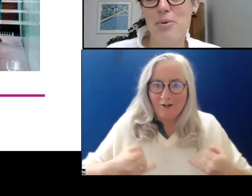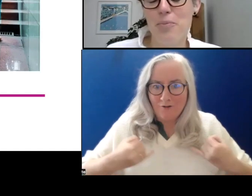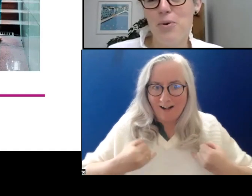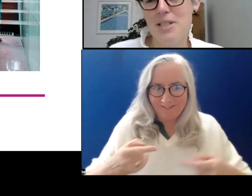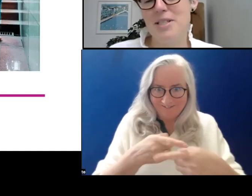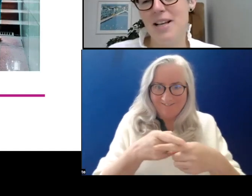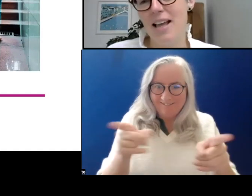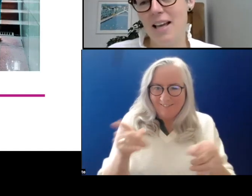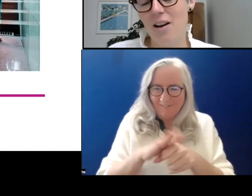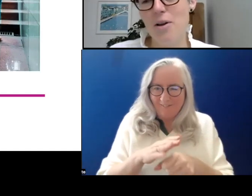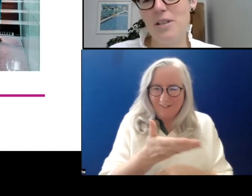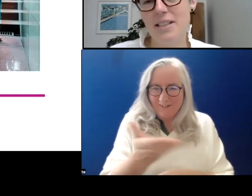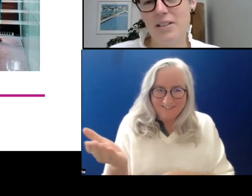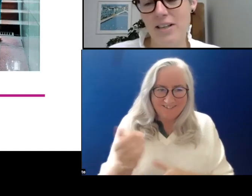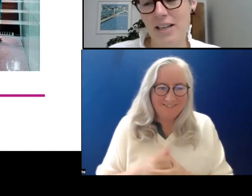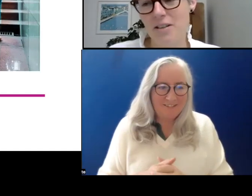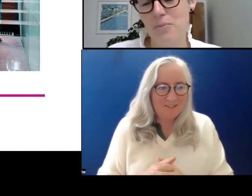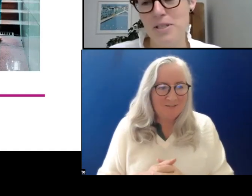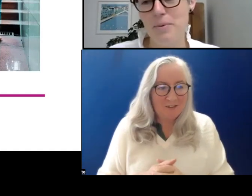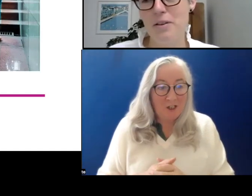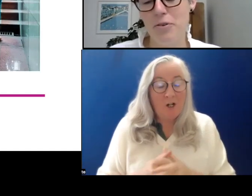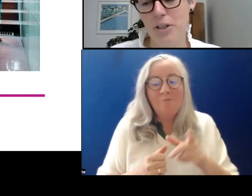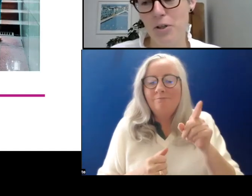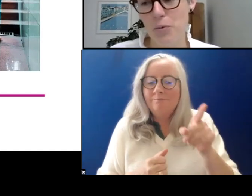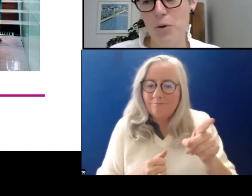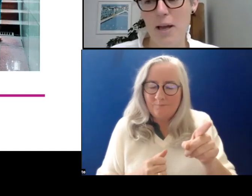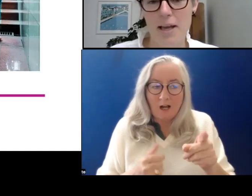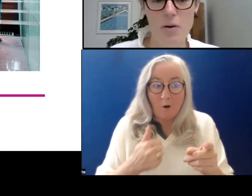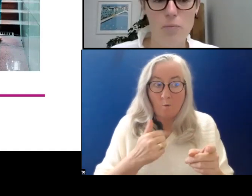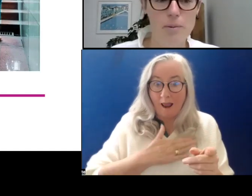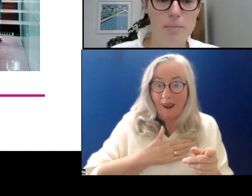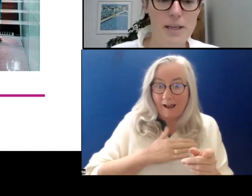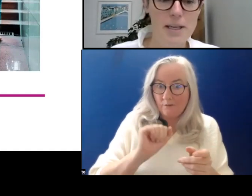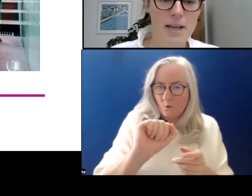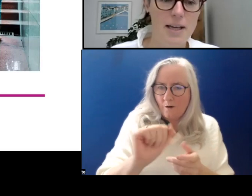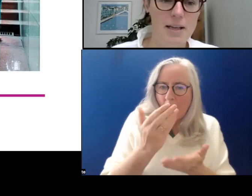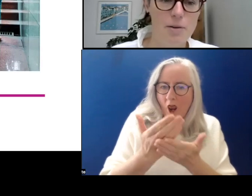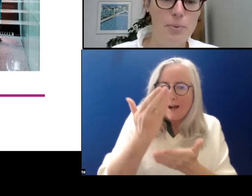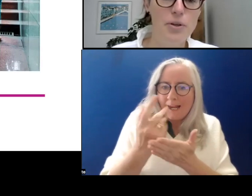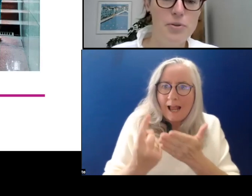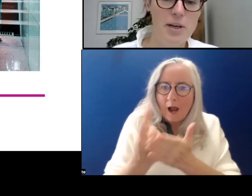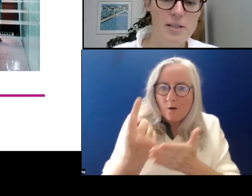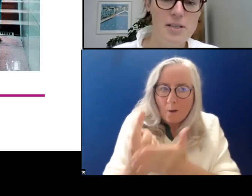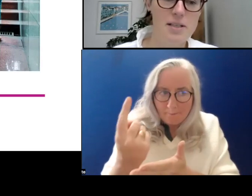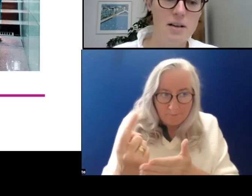what I would like the learning outcomes to be for you will be an improved awareness